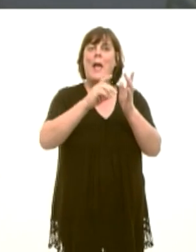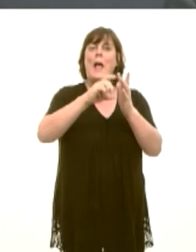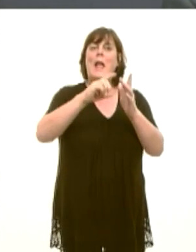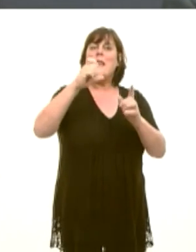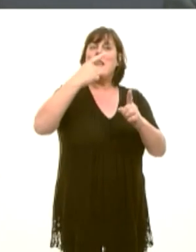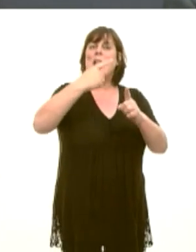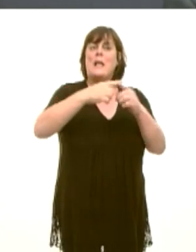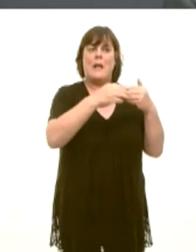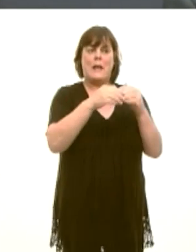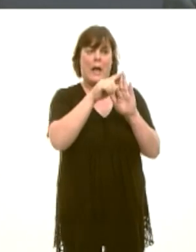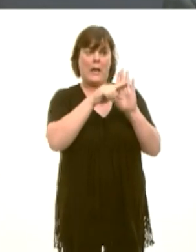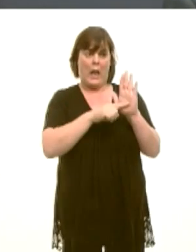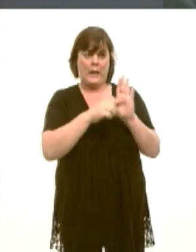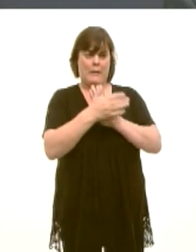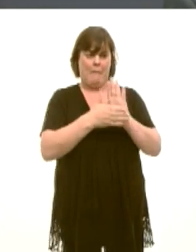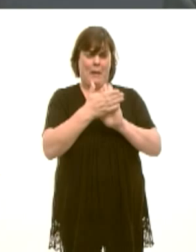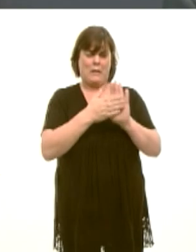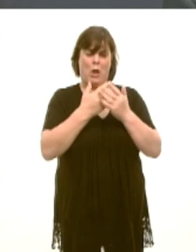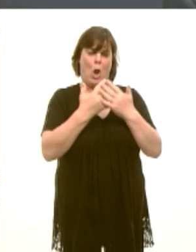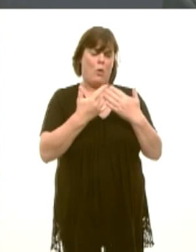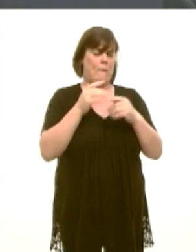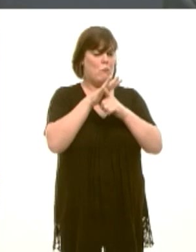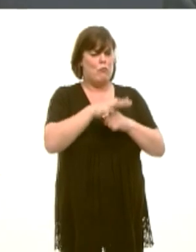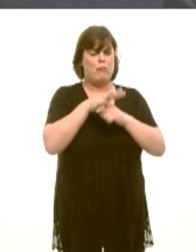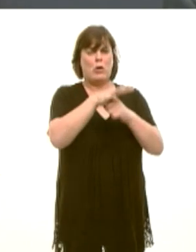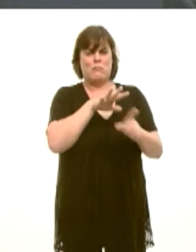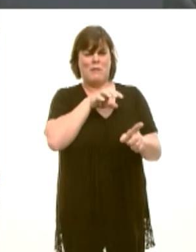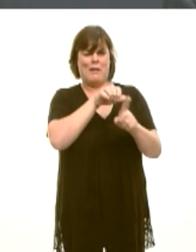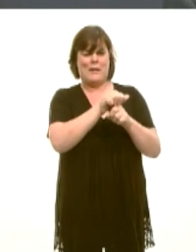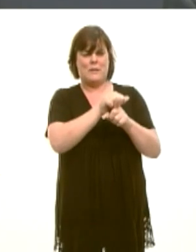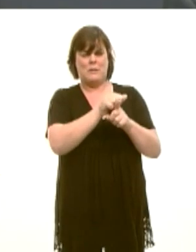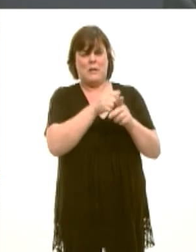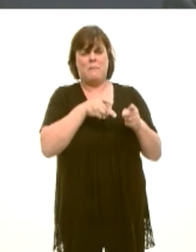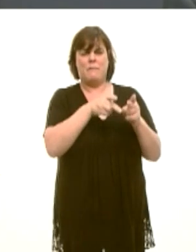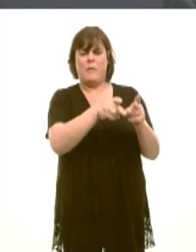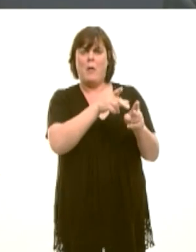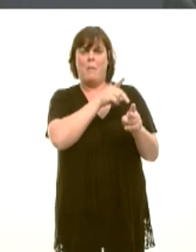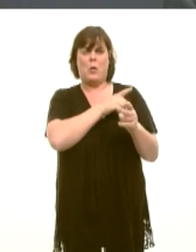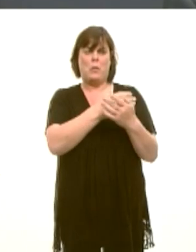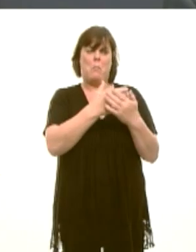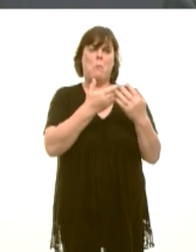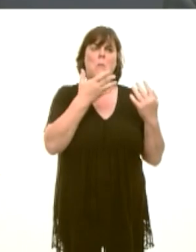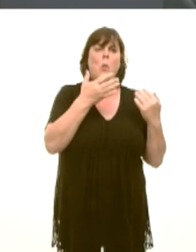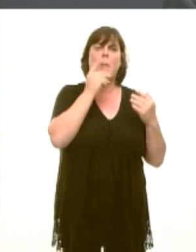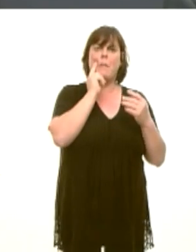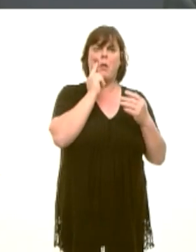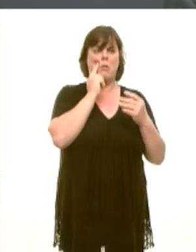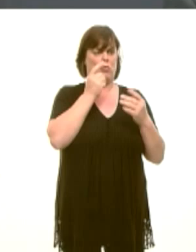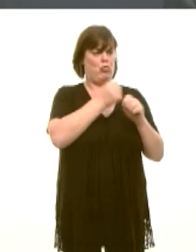on diagnosticsí capacity because more people will be referred by GPs for diagnosis. Can